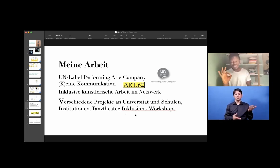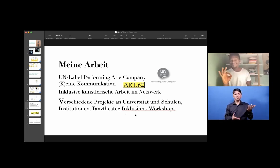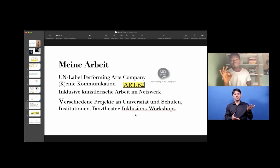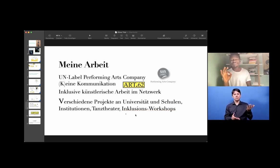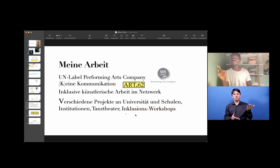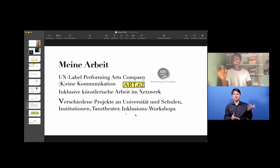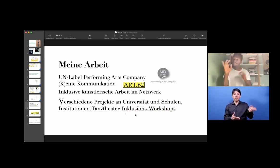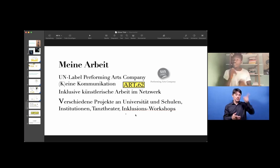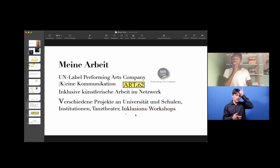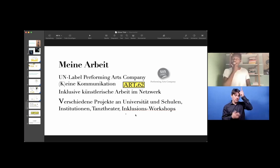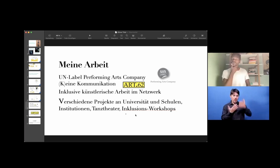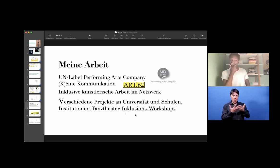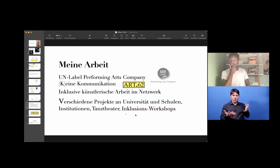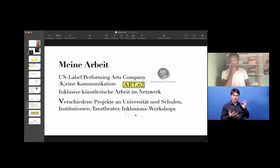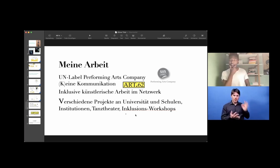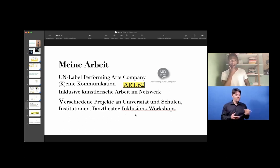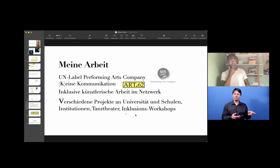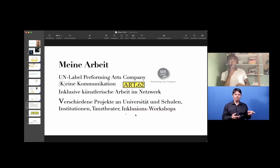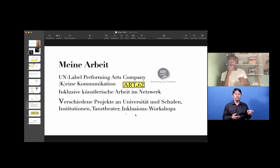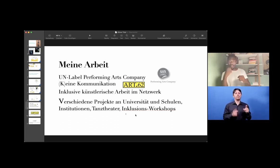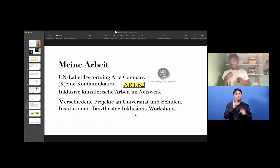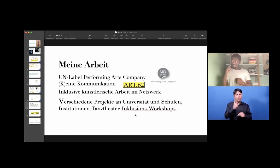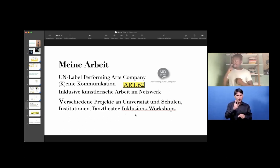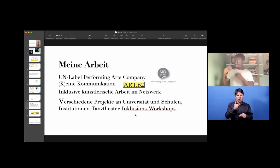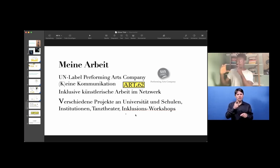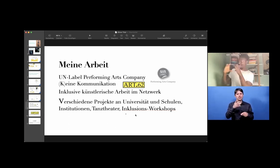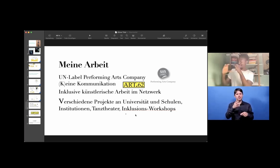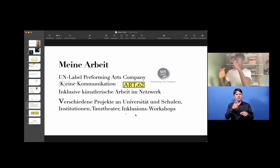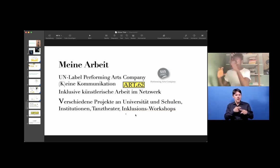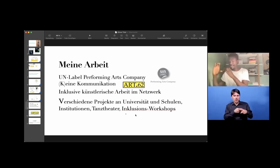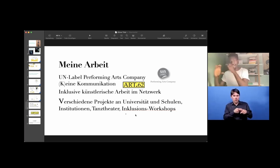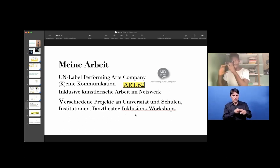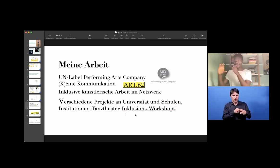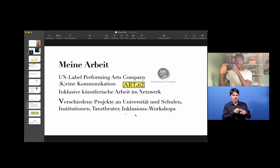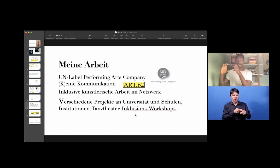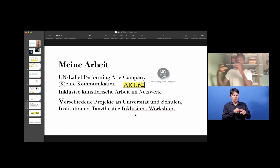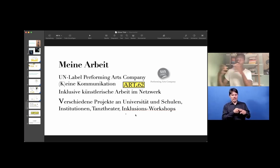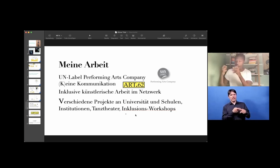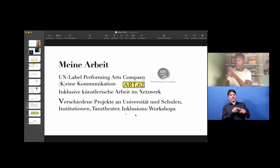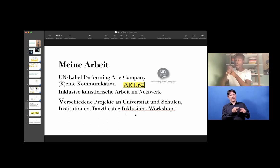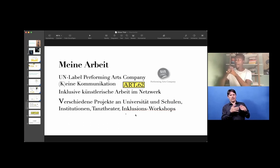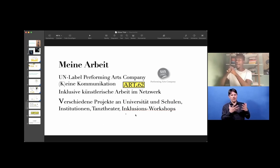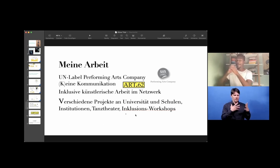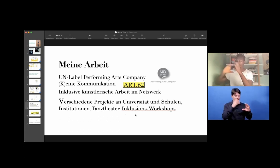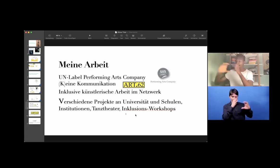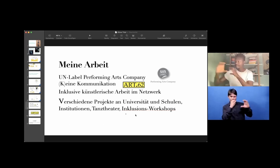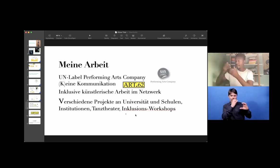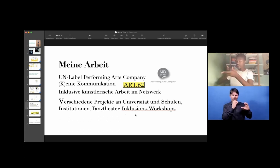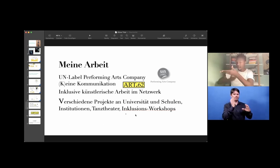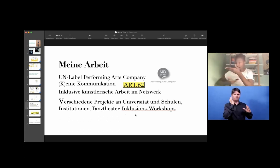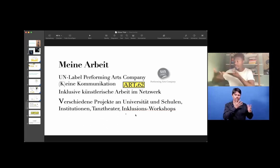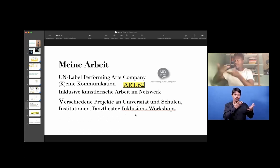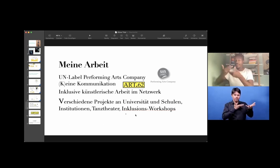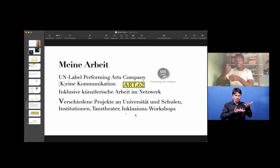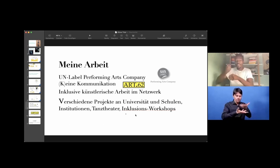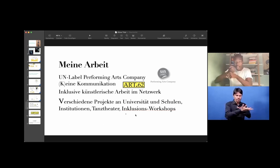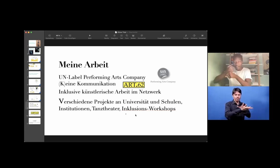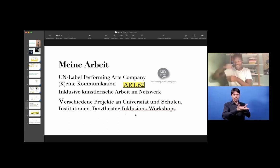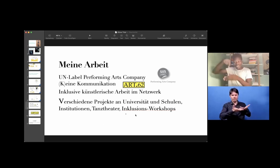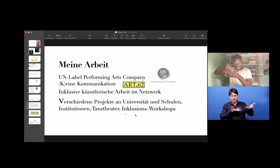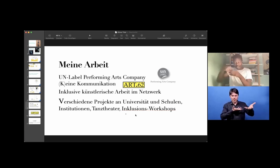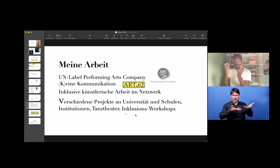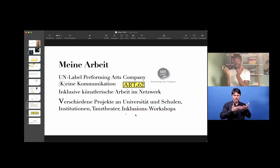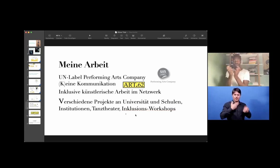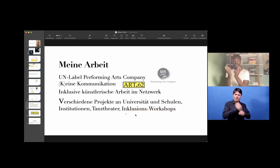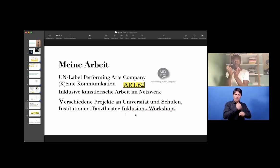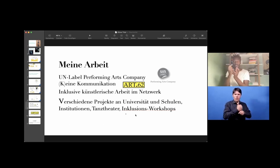Like, if a German person can't speak English, what does this person do? How does this person start conversation?